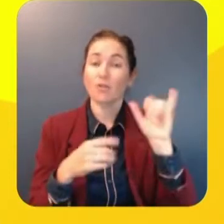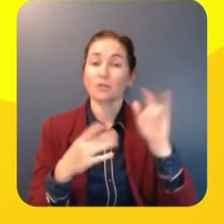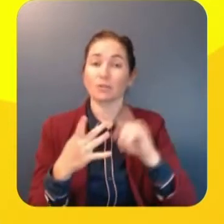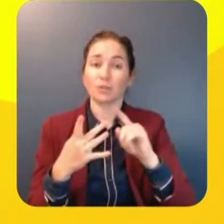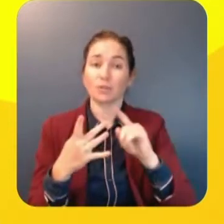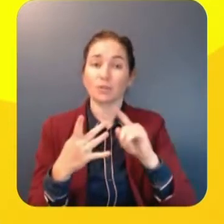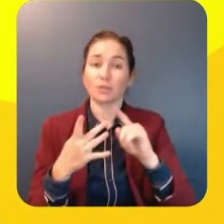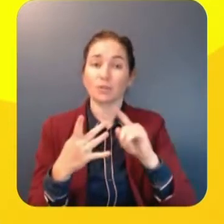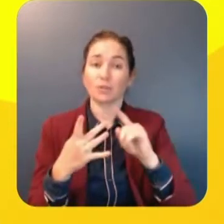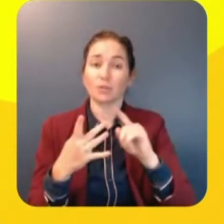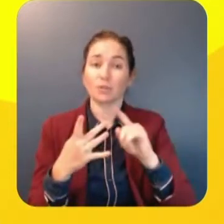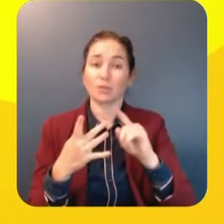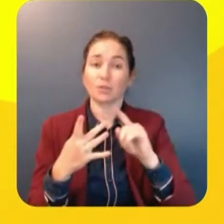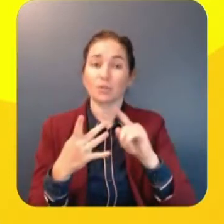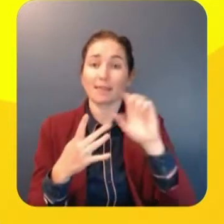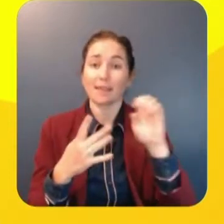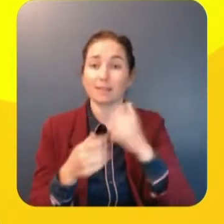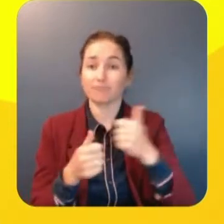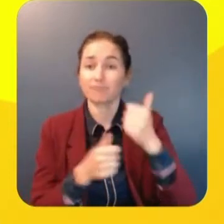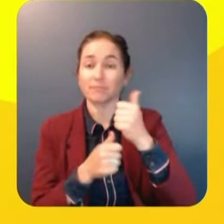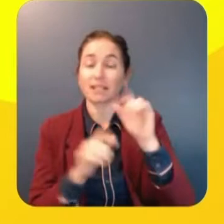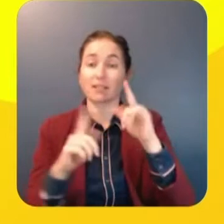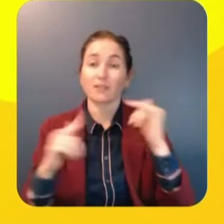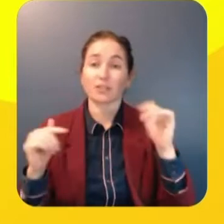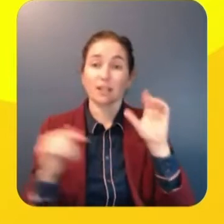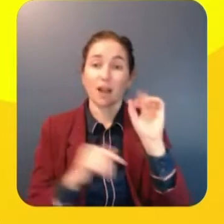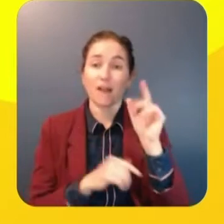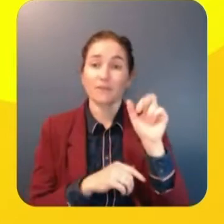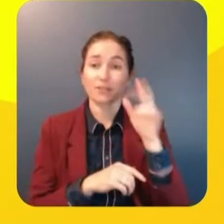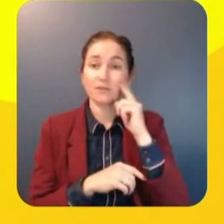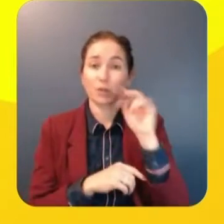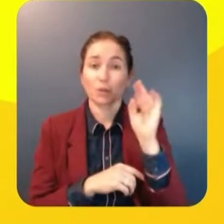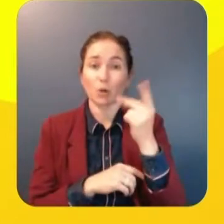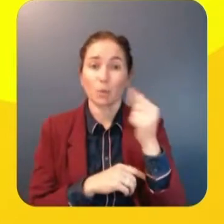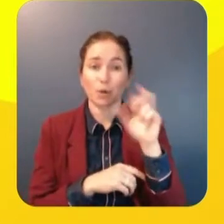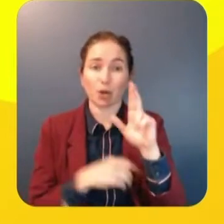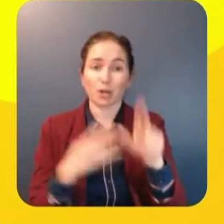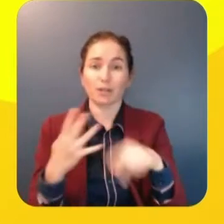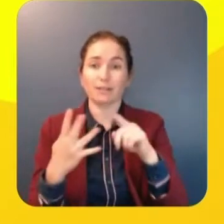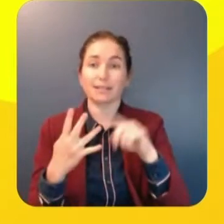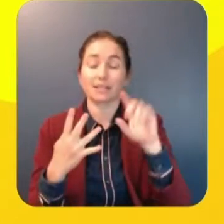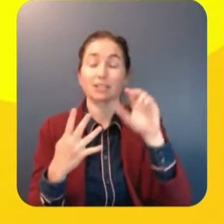who's the chief diversity officer for Uber. Yemi Akisanya, the chief diversity officer for Groupon.